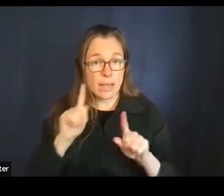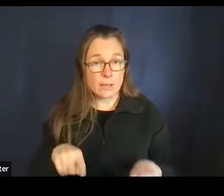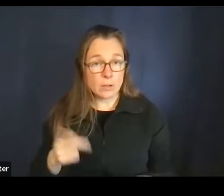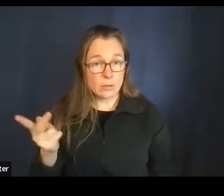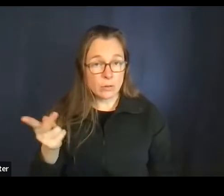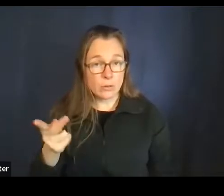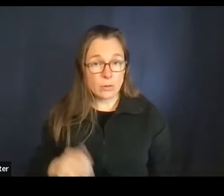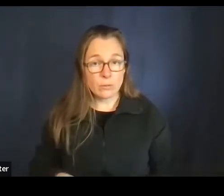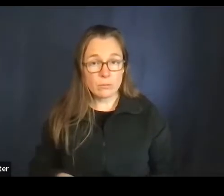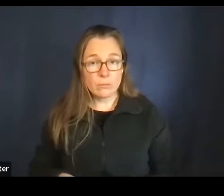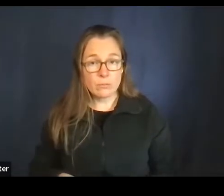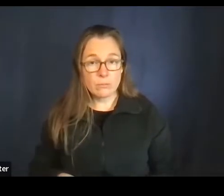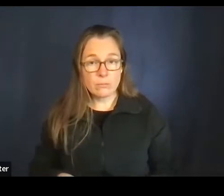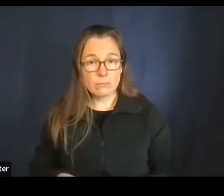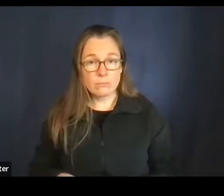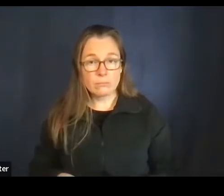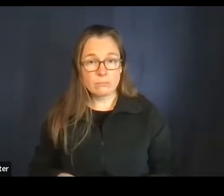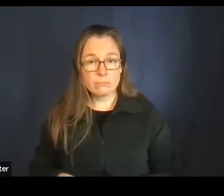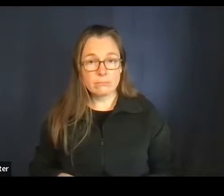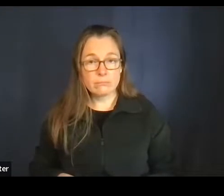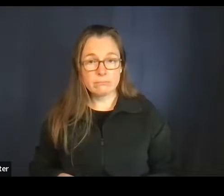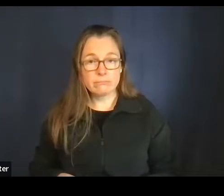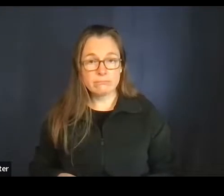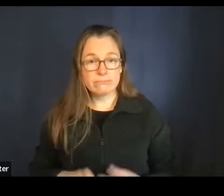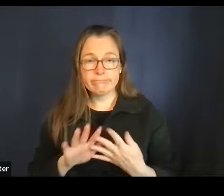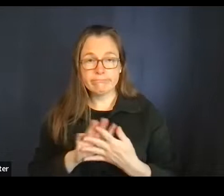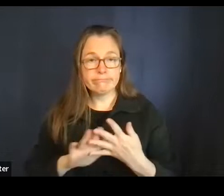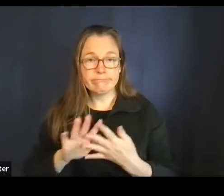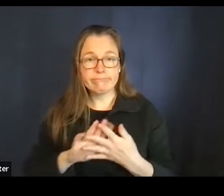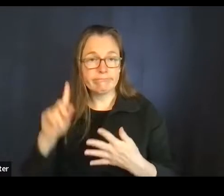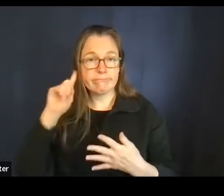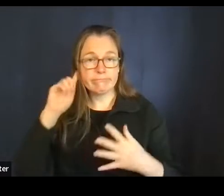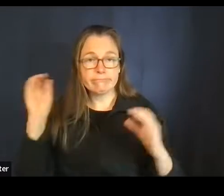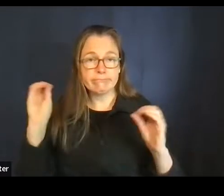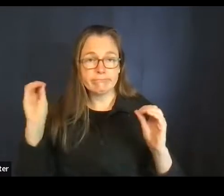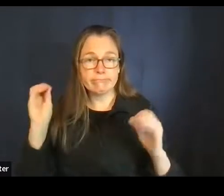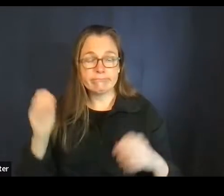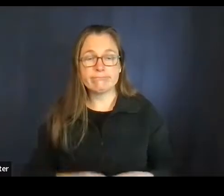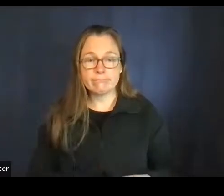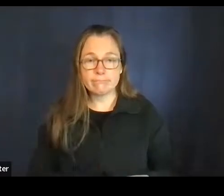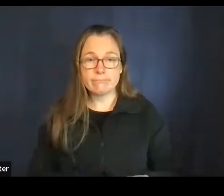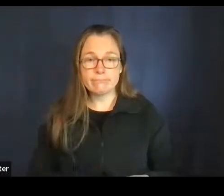That seems right. But I'm happy to review the charter.